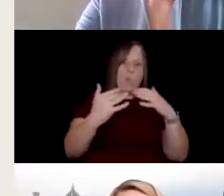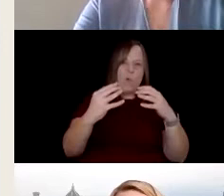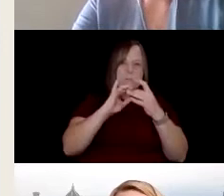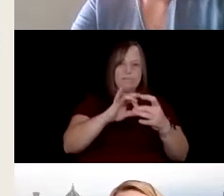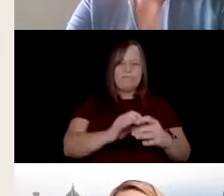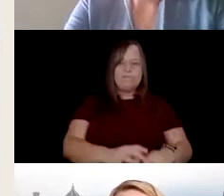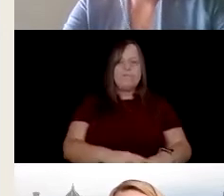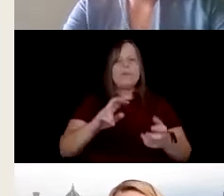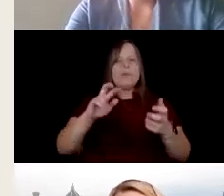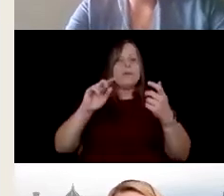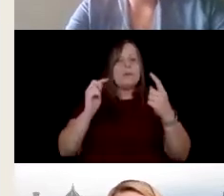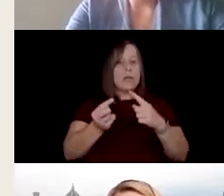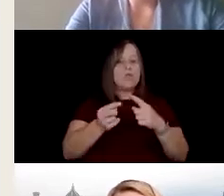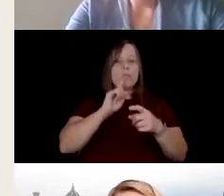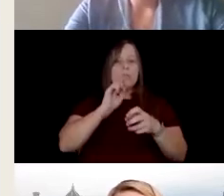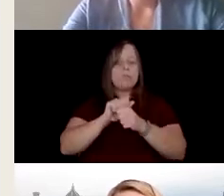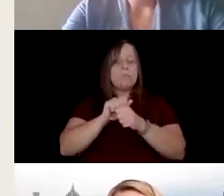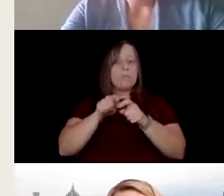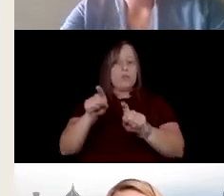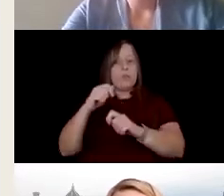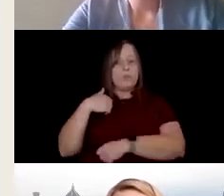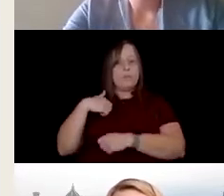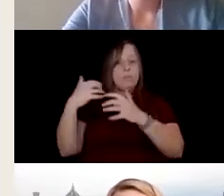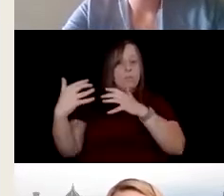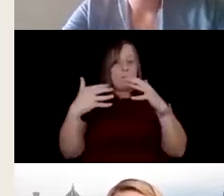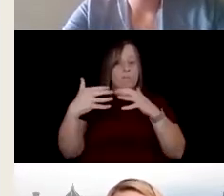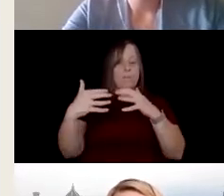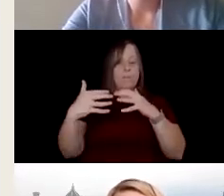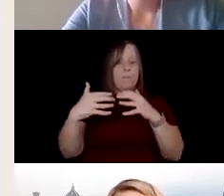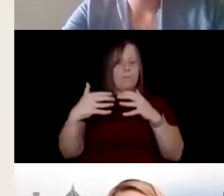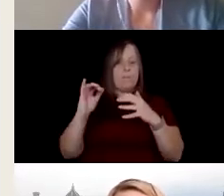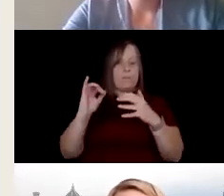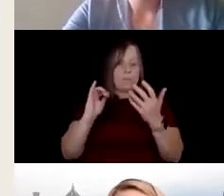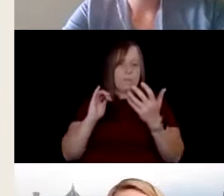For injuries that are sustained during combat, the detonation of improvised explosive devices,